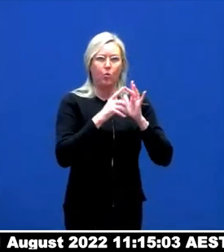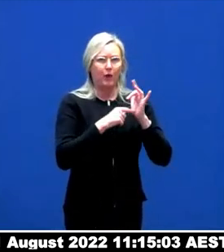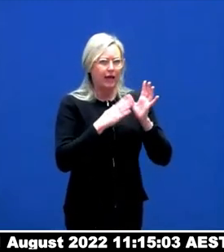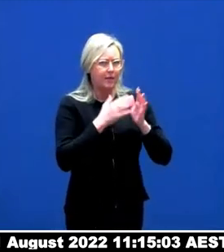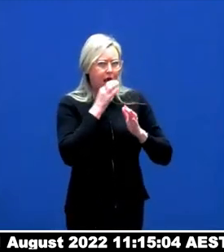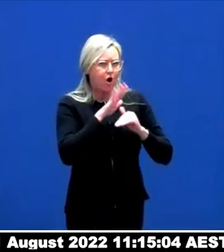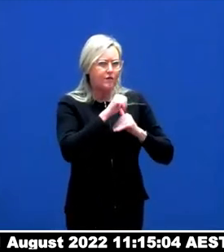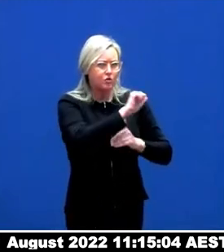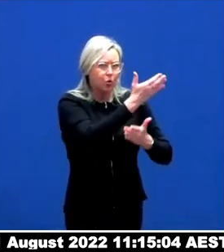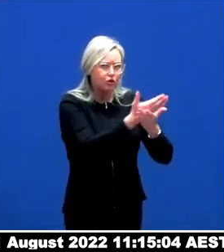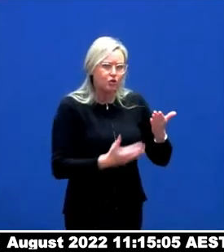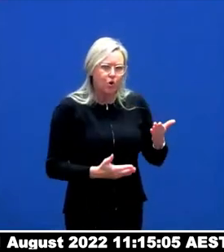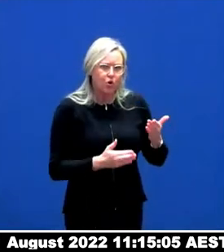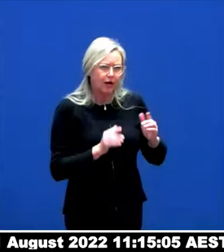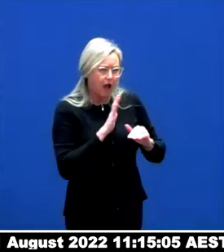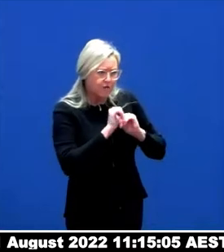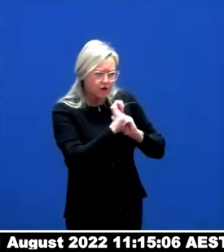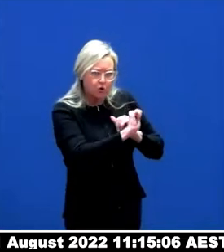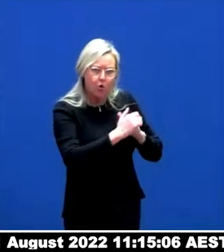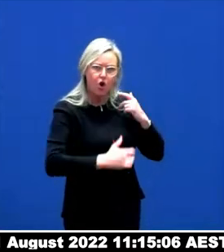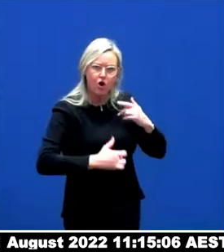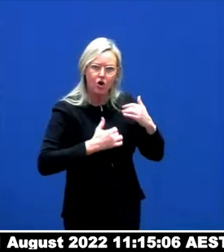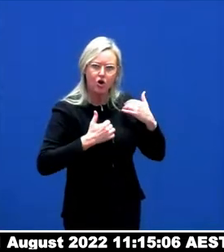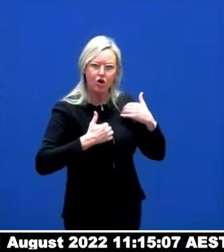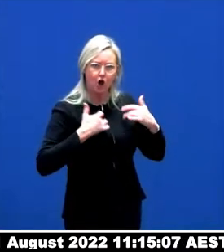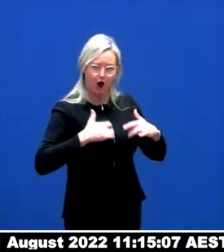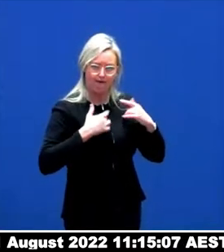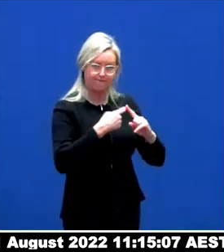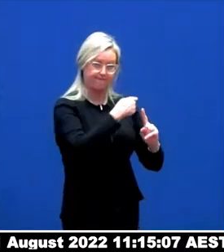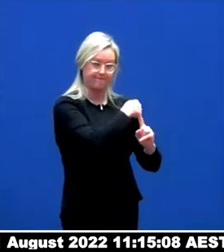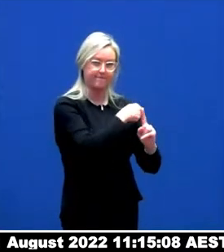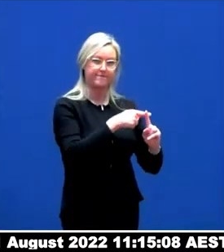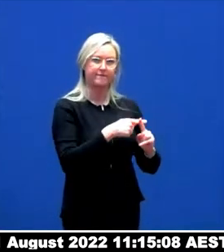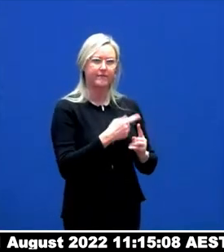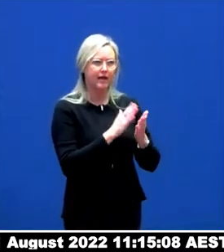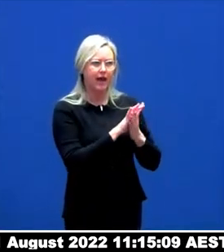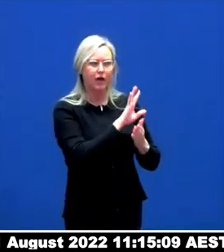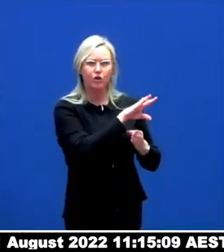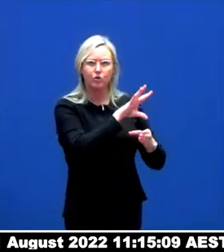about your life or? Yes. MS EASTMAN: And how you've come to be part of the community here at Newtown?